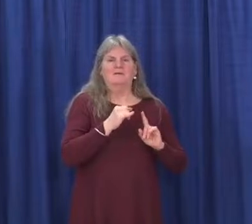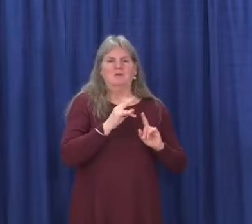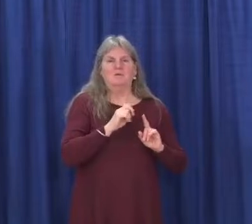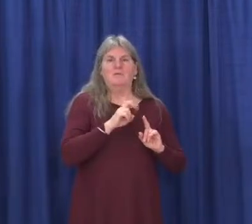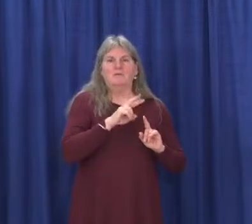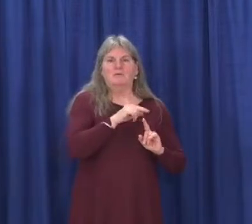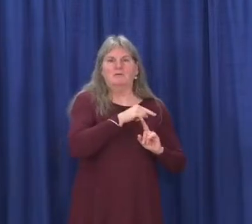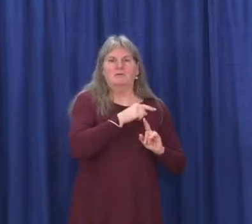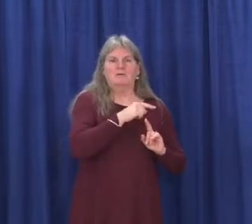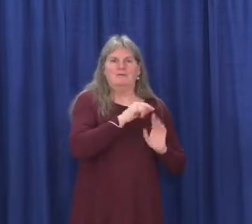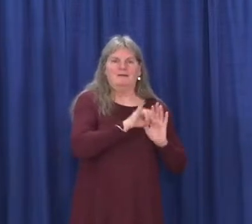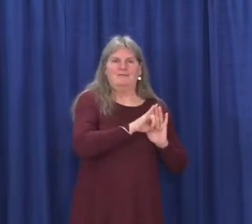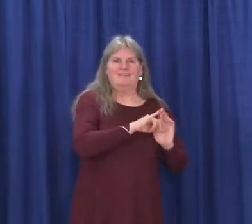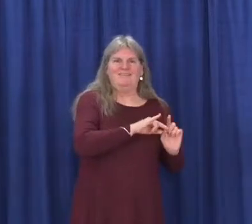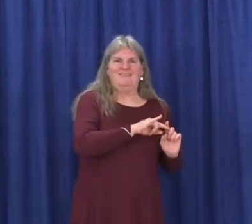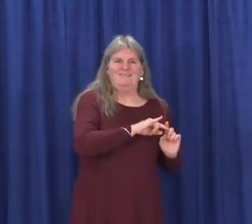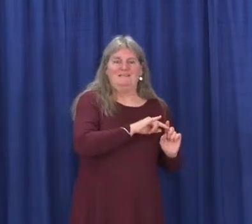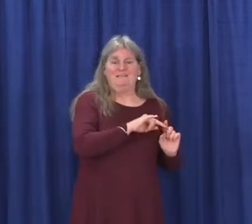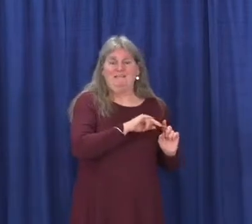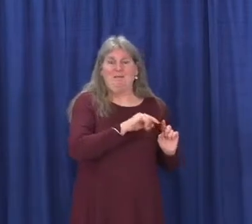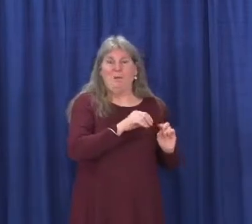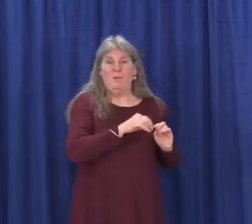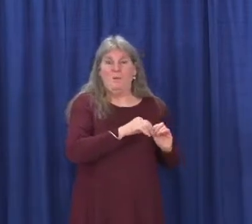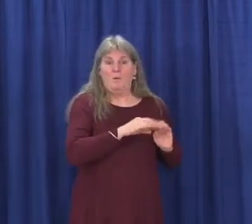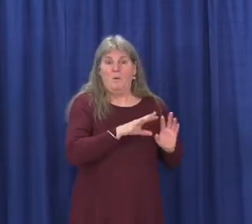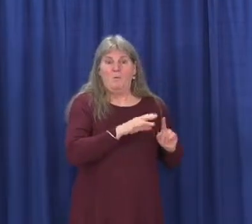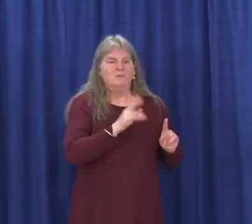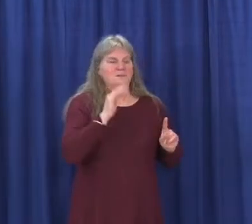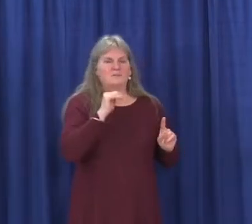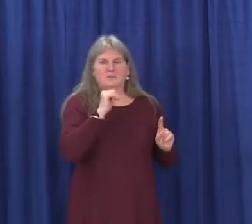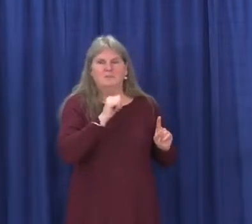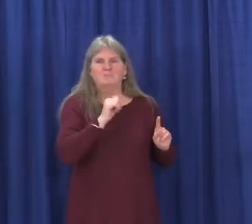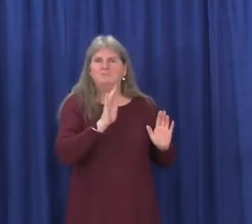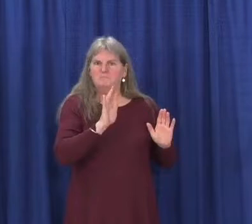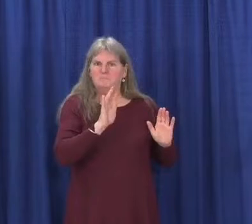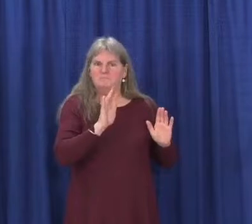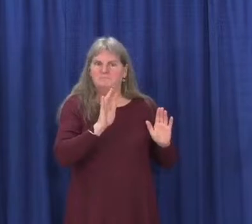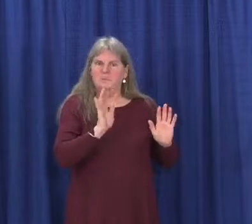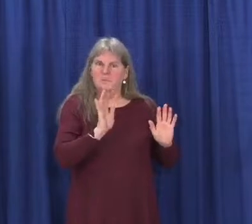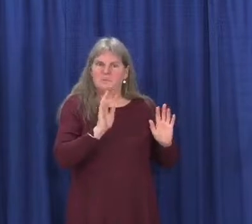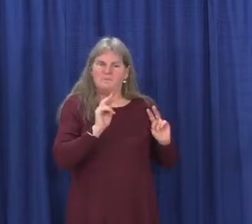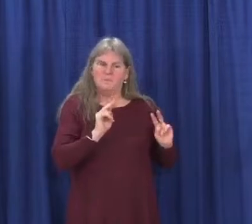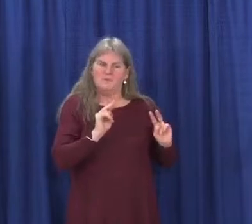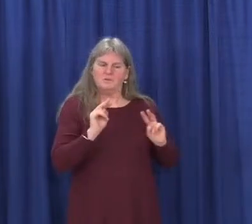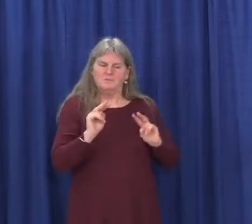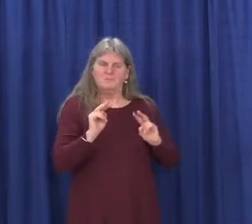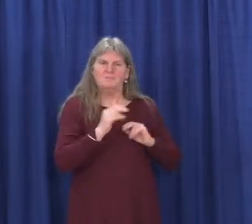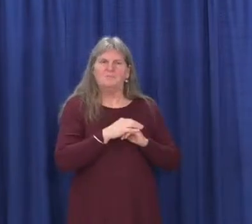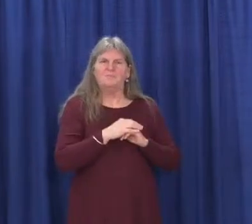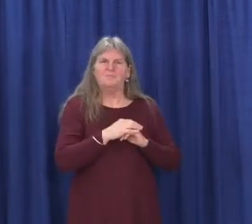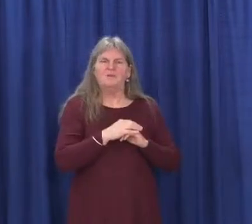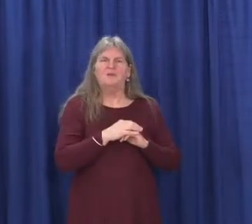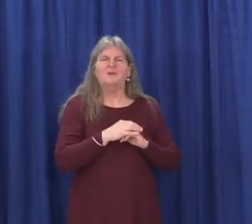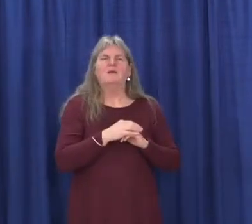So, I think it-- it-- both of these things are important to remember. A, is that we can control these